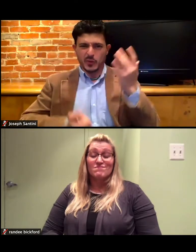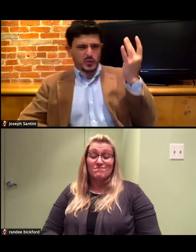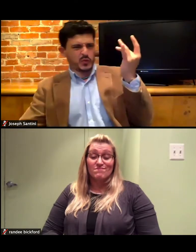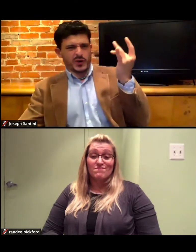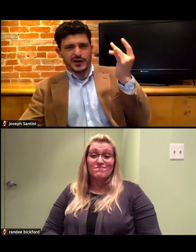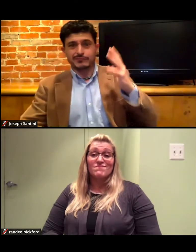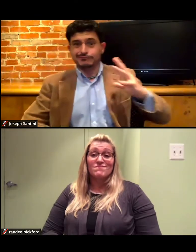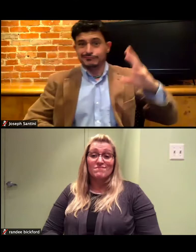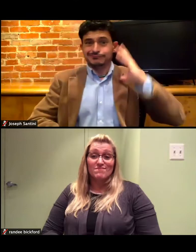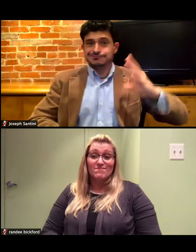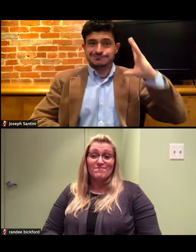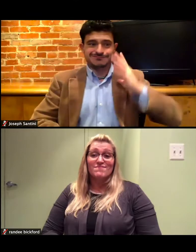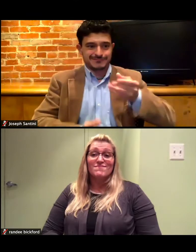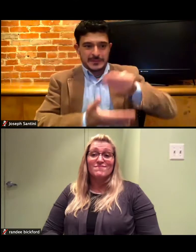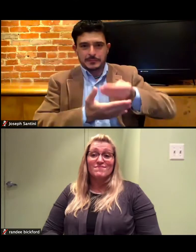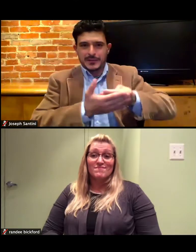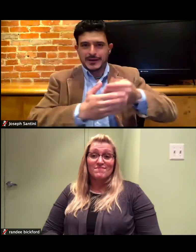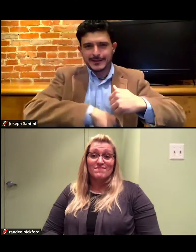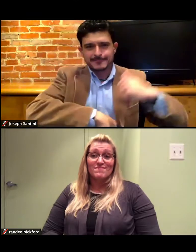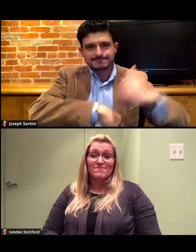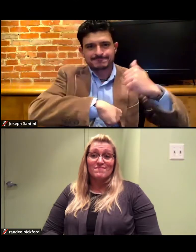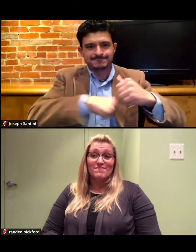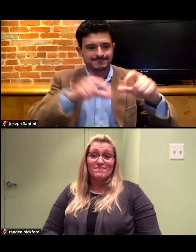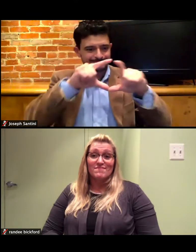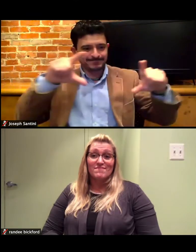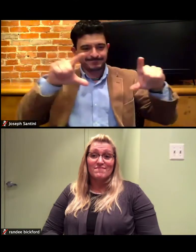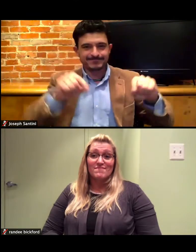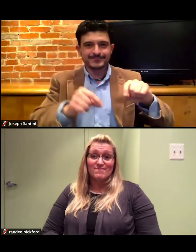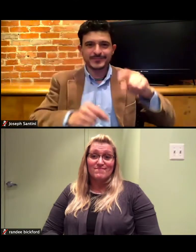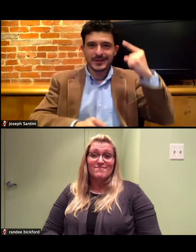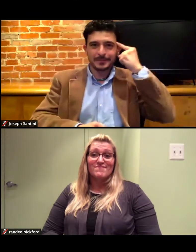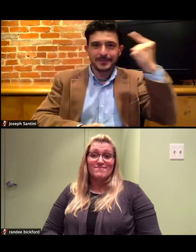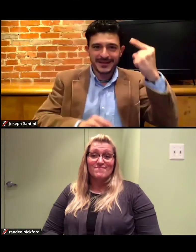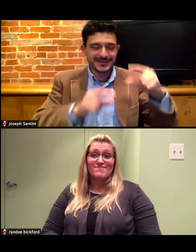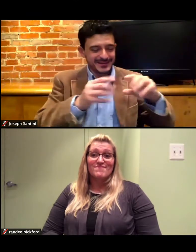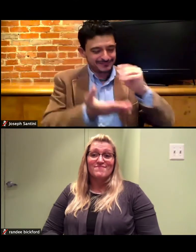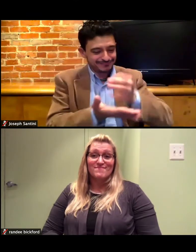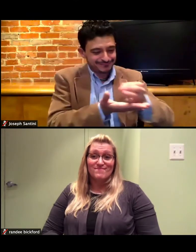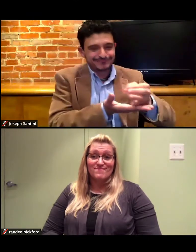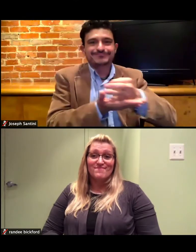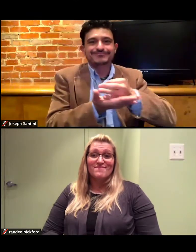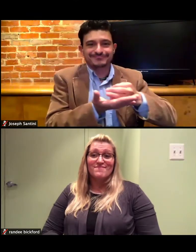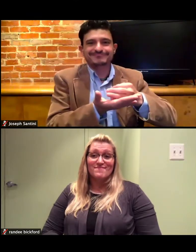debit cards and money to work. We used to have actual cash money that we held.